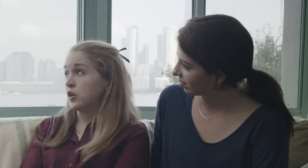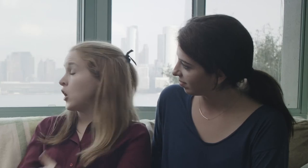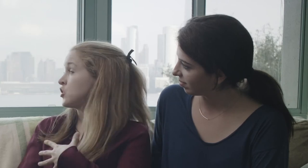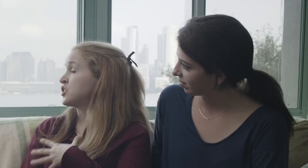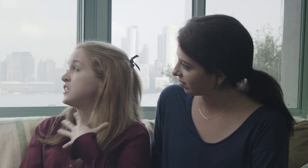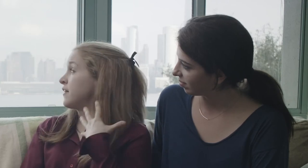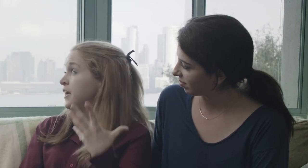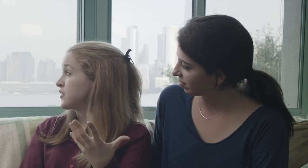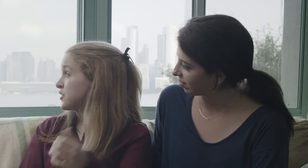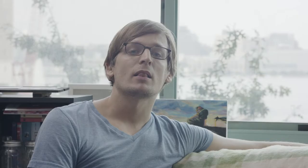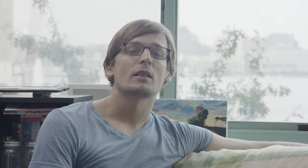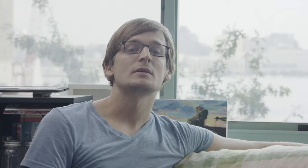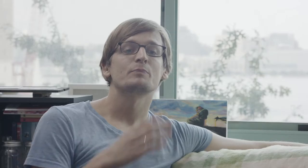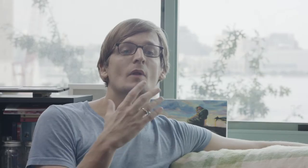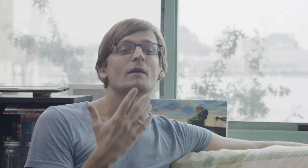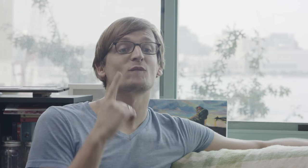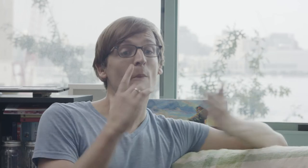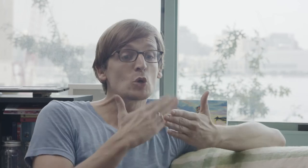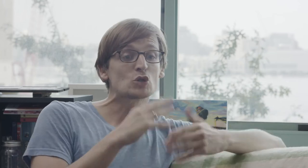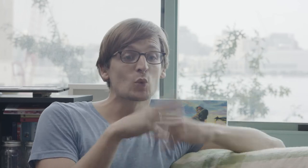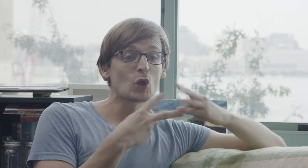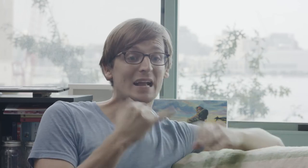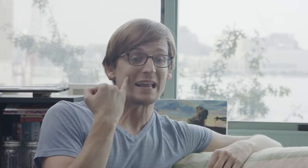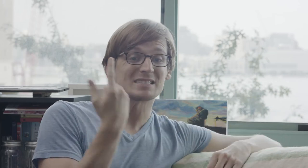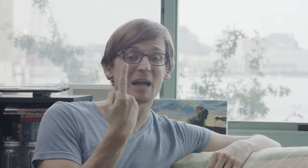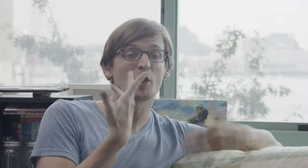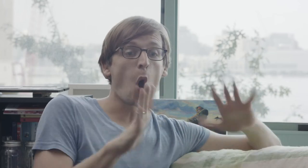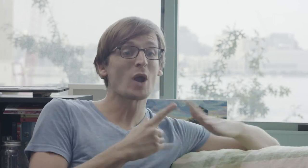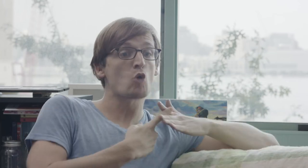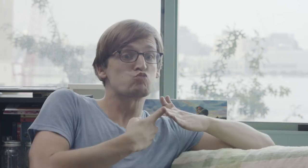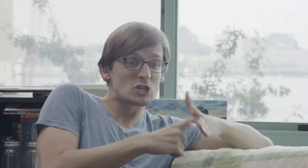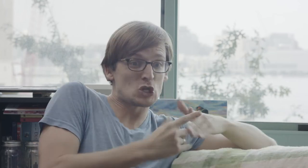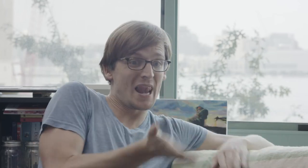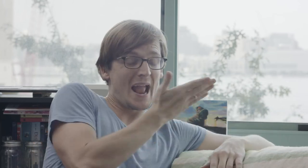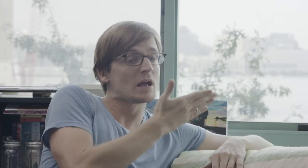or aren't traditionally deaf characters? In the musical theater canon,